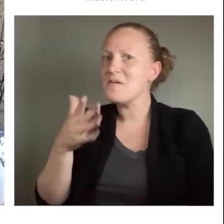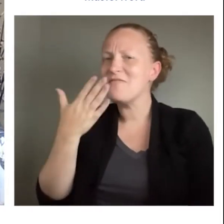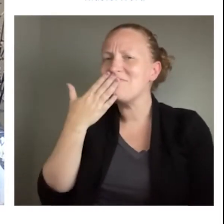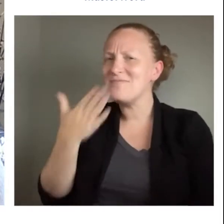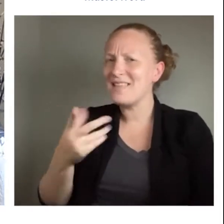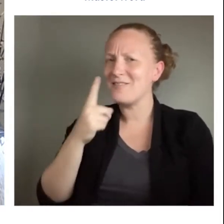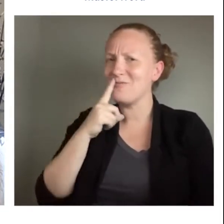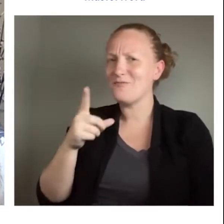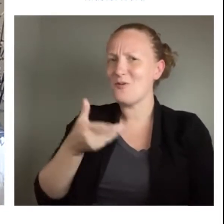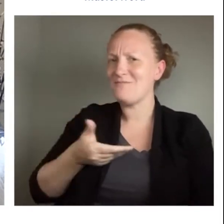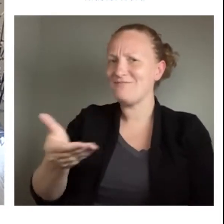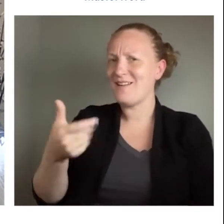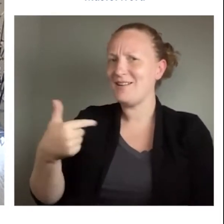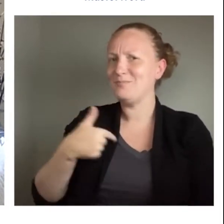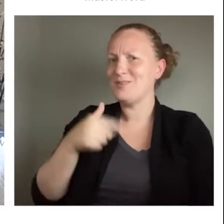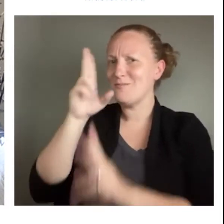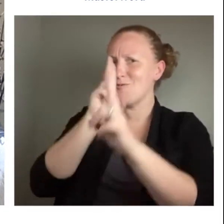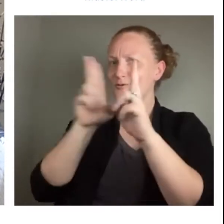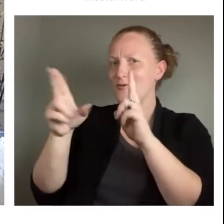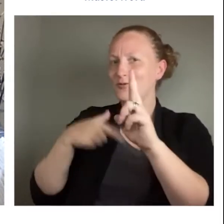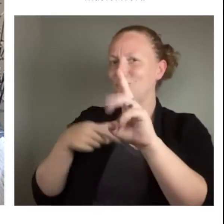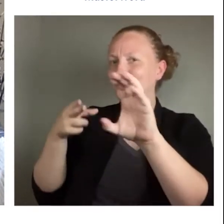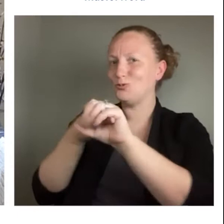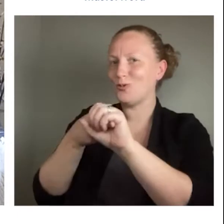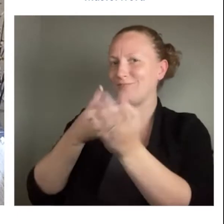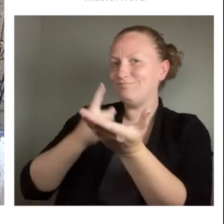It is an honor for me to be with you today. Thank you.